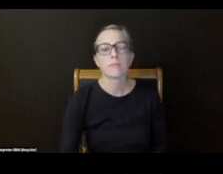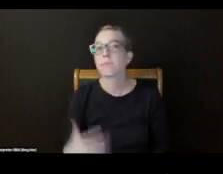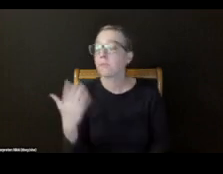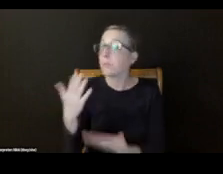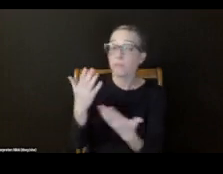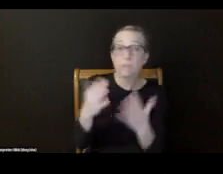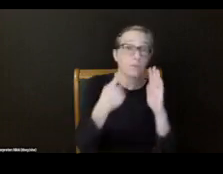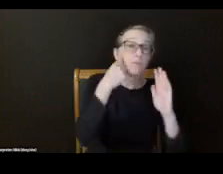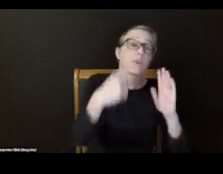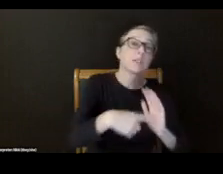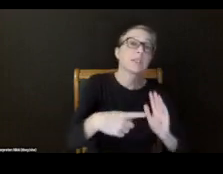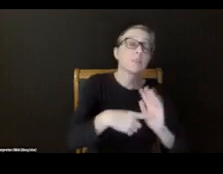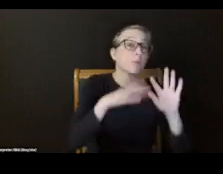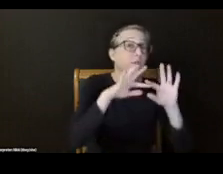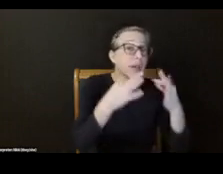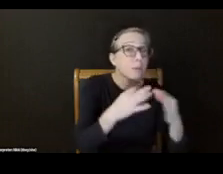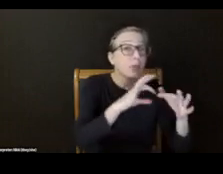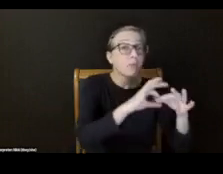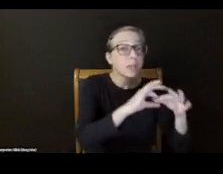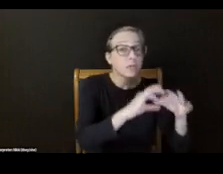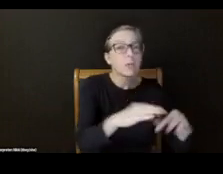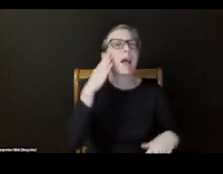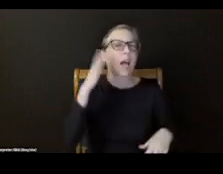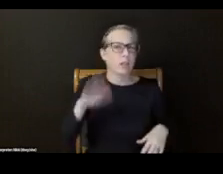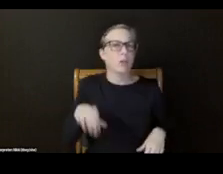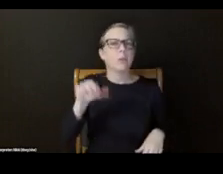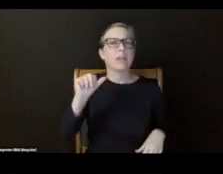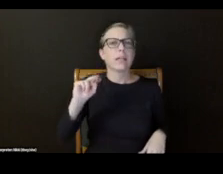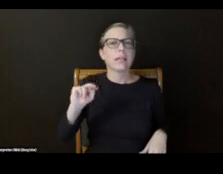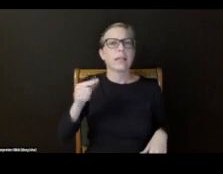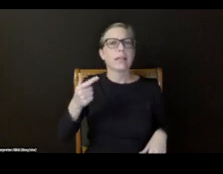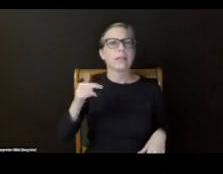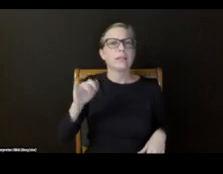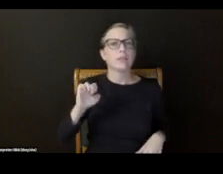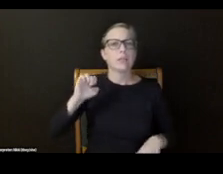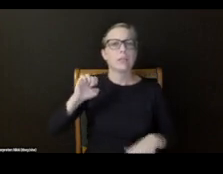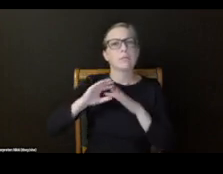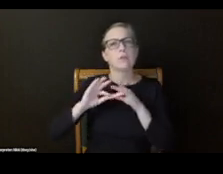I know Angie share a little bit earlier about how when you were pregnant you